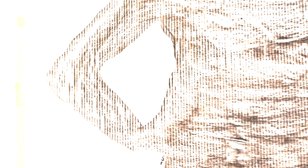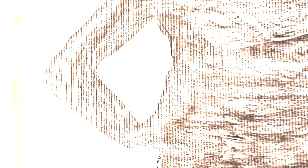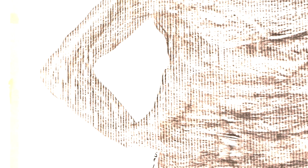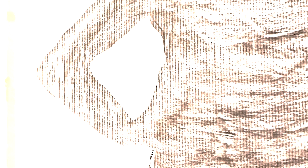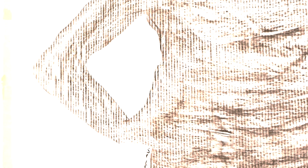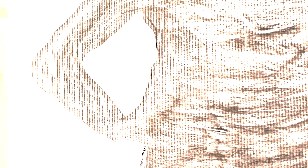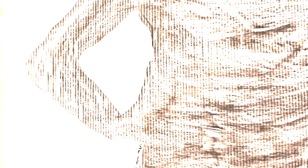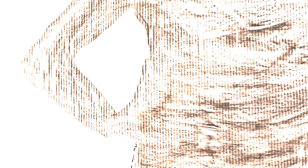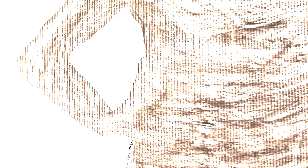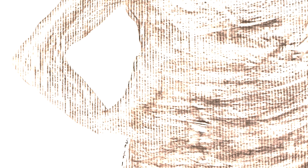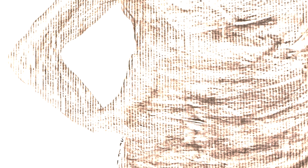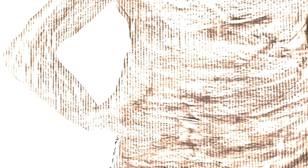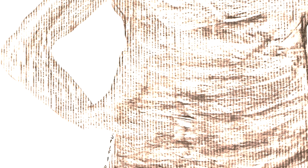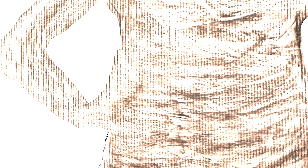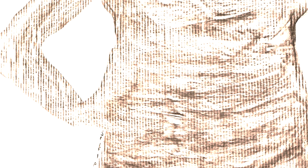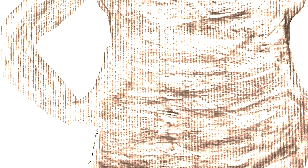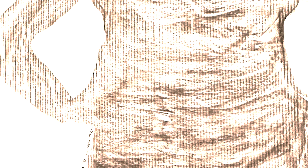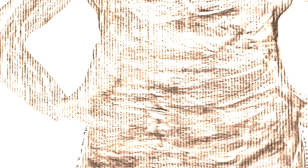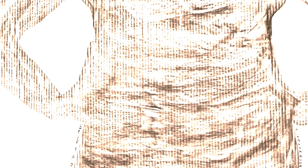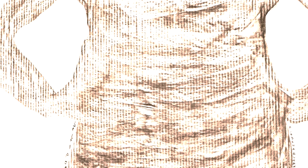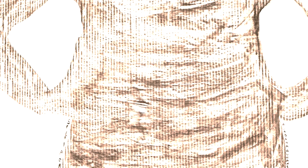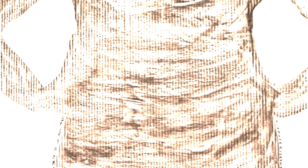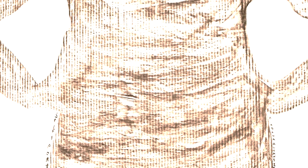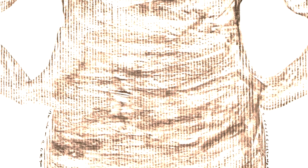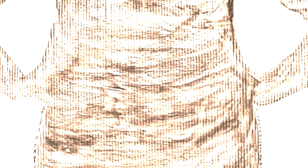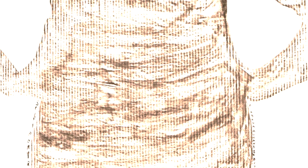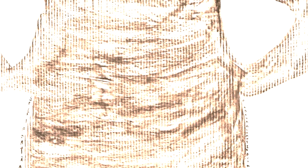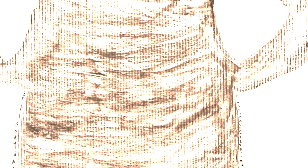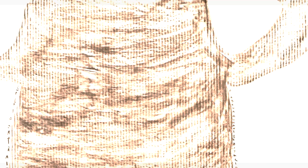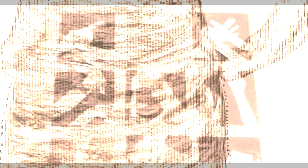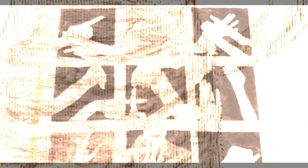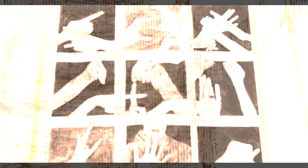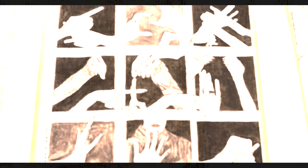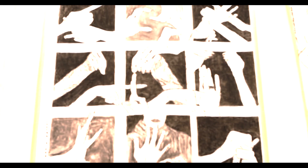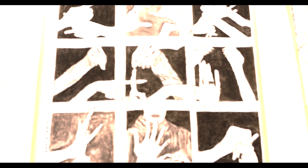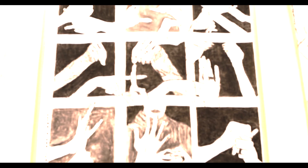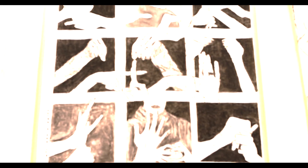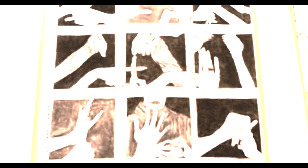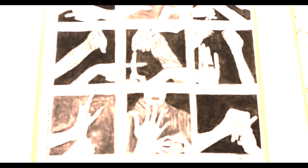I use a lot of lines in my work, I think, because-- well, my mother once told me, "You use a lot of knives.